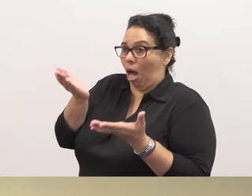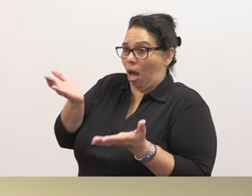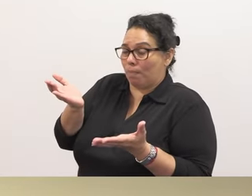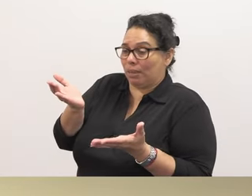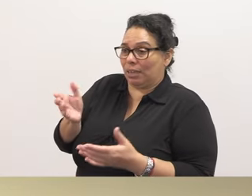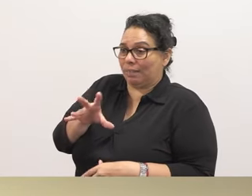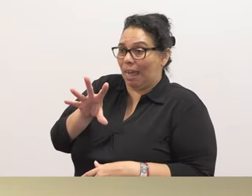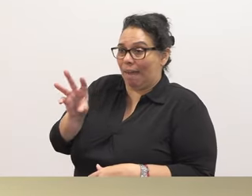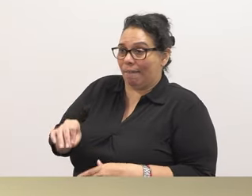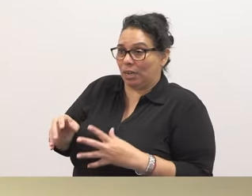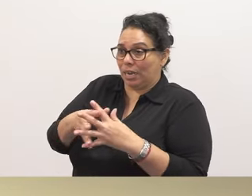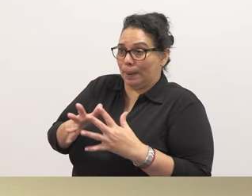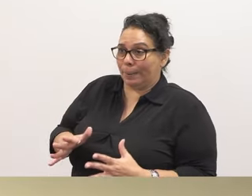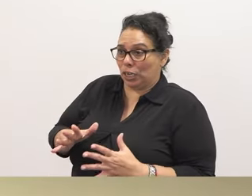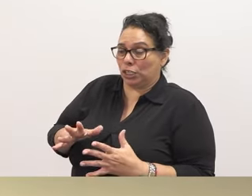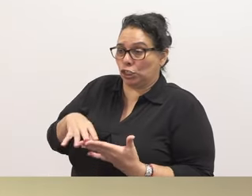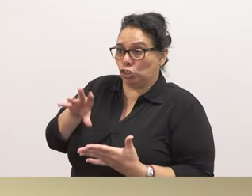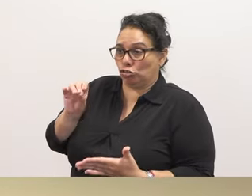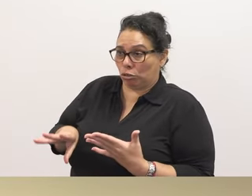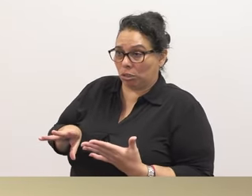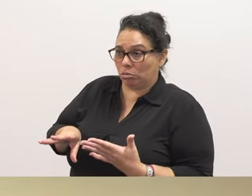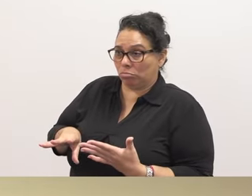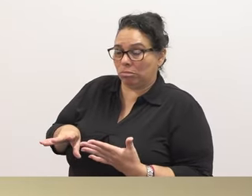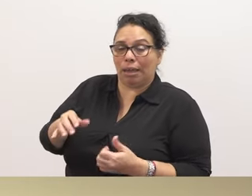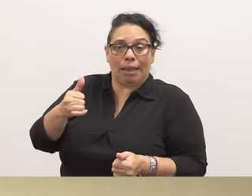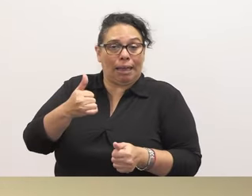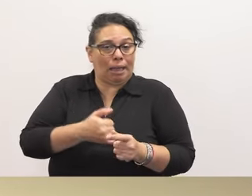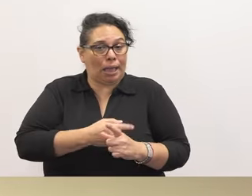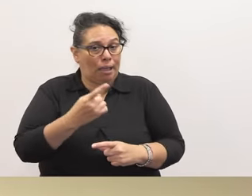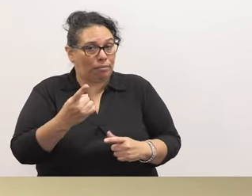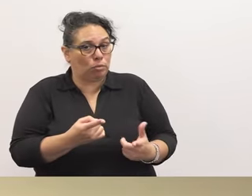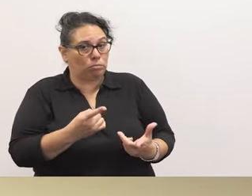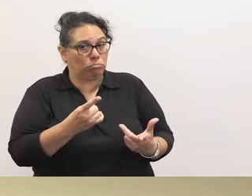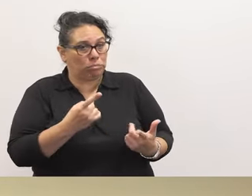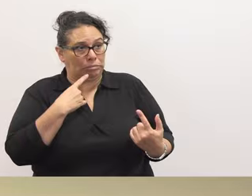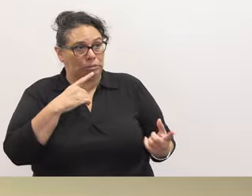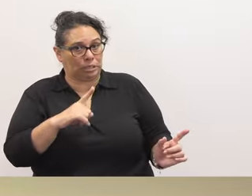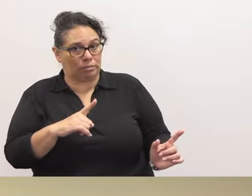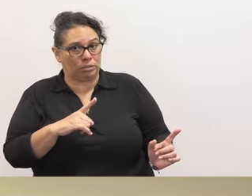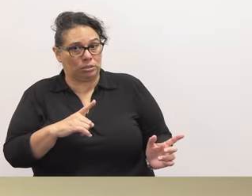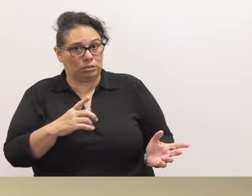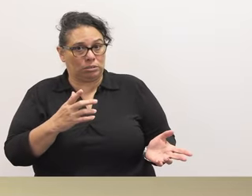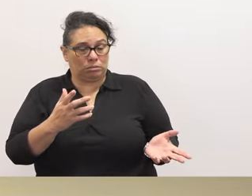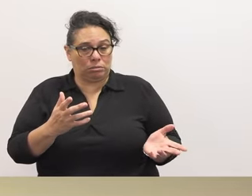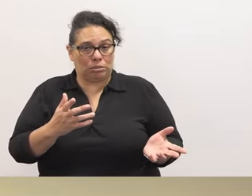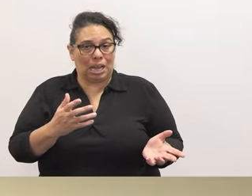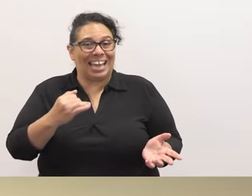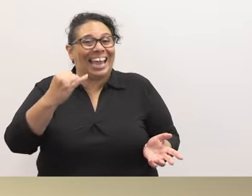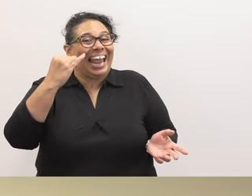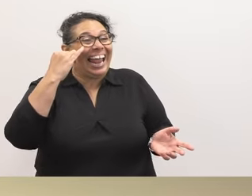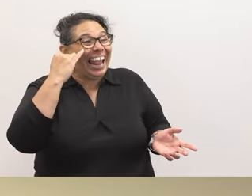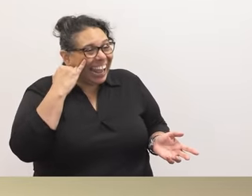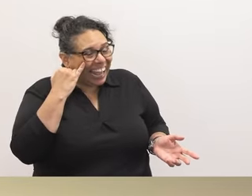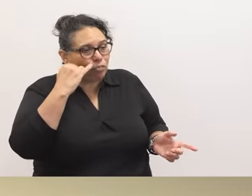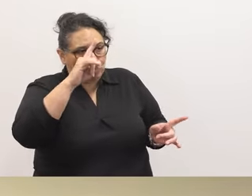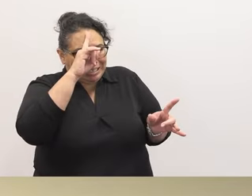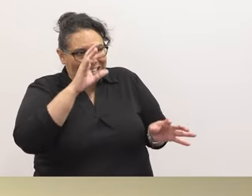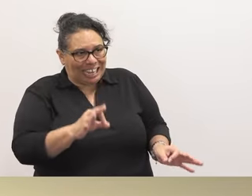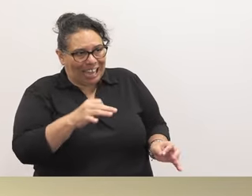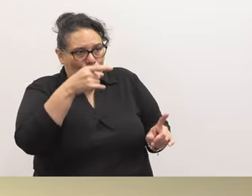If we calibrate around all students, those strategies might not work for everybody. And so it just,